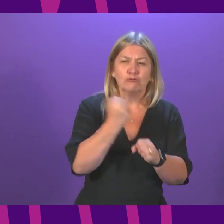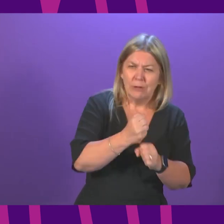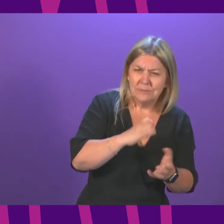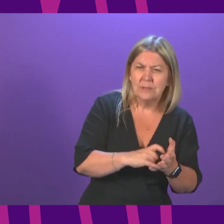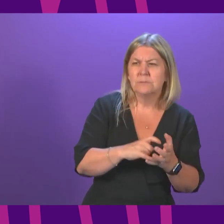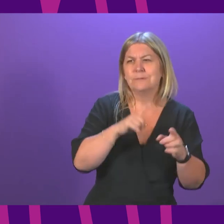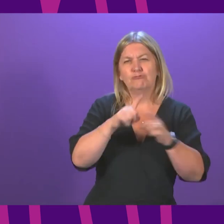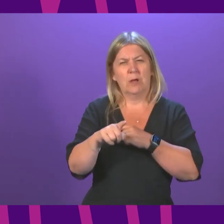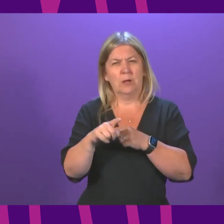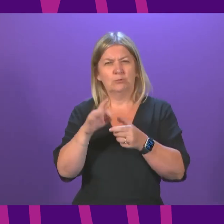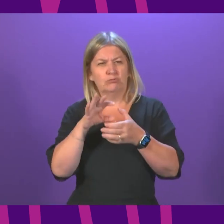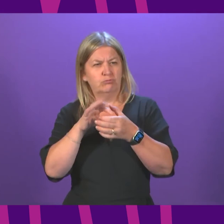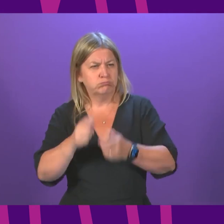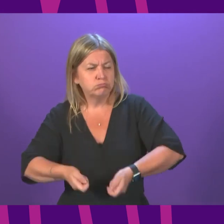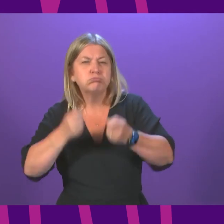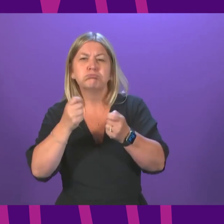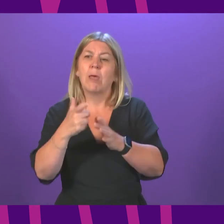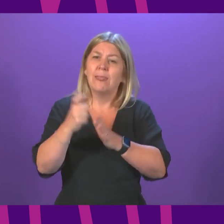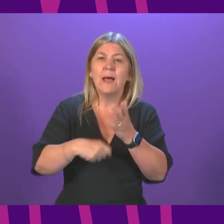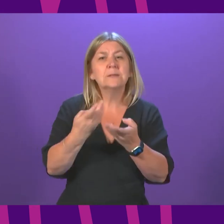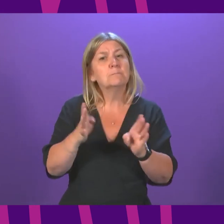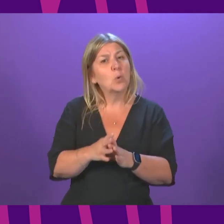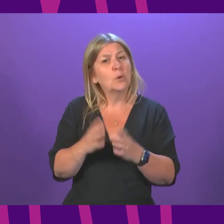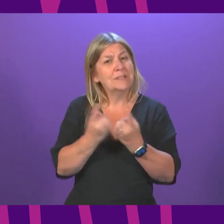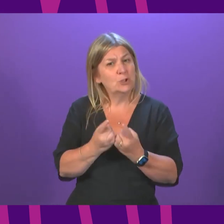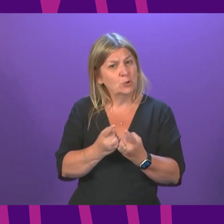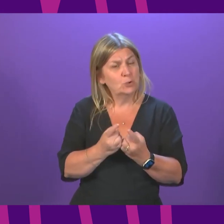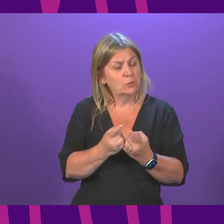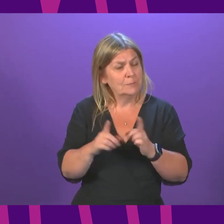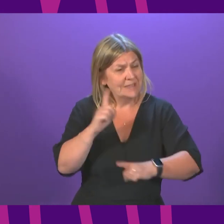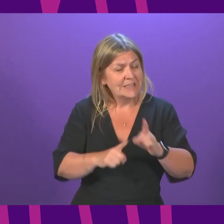in this country if we are to meet our climate emergency objectives and, indeed, improve